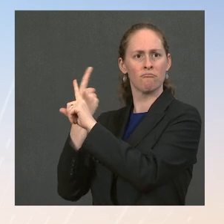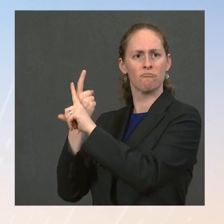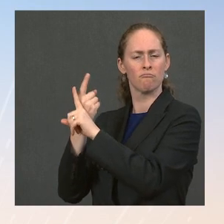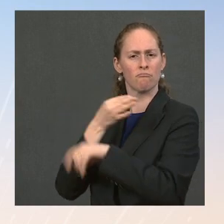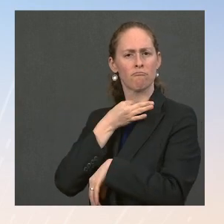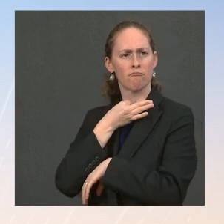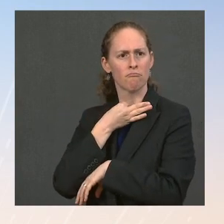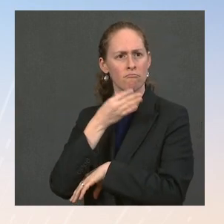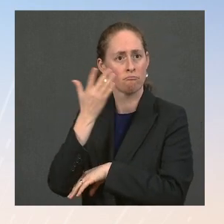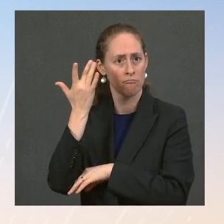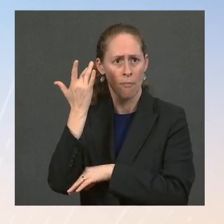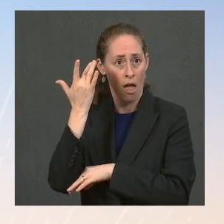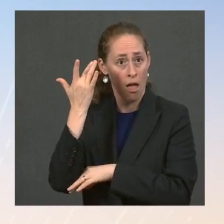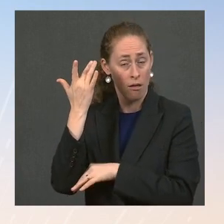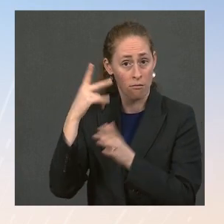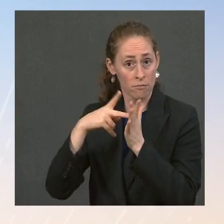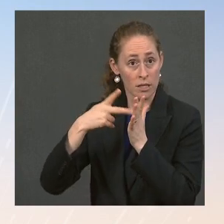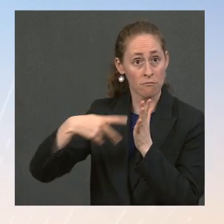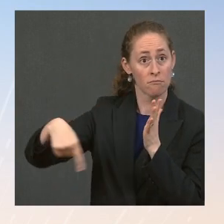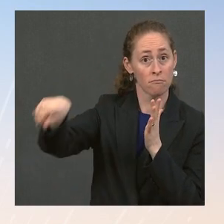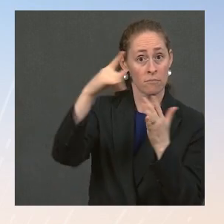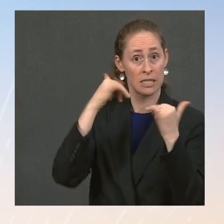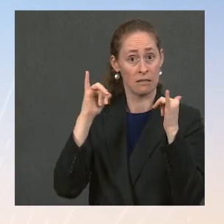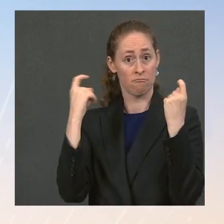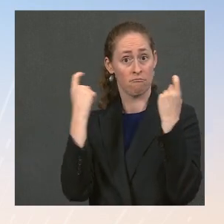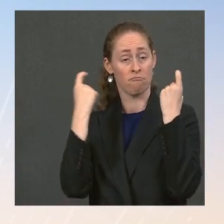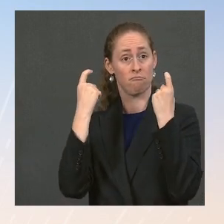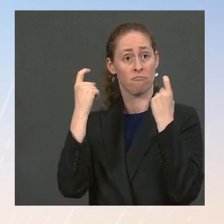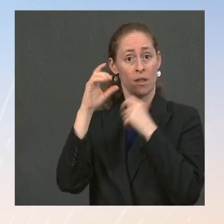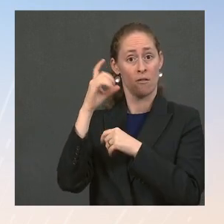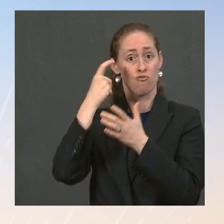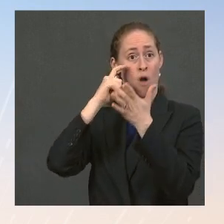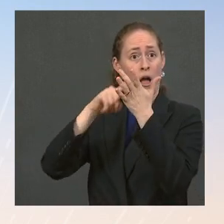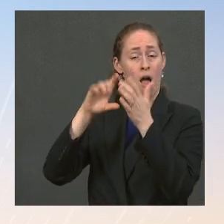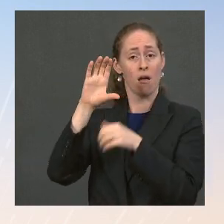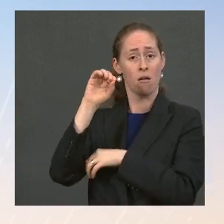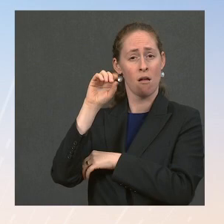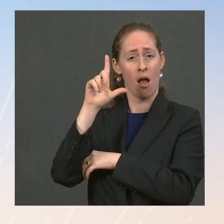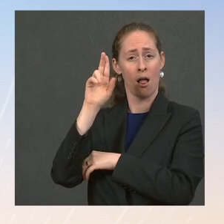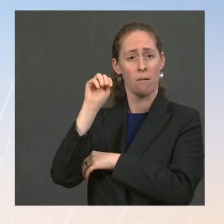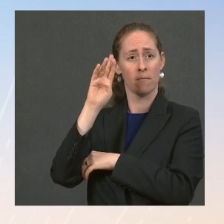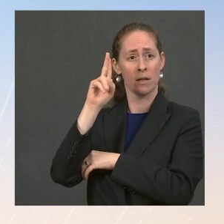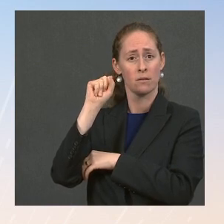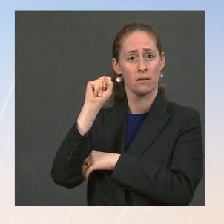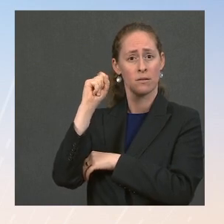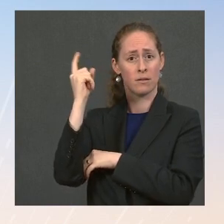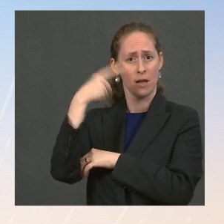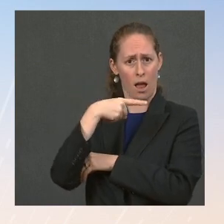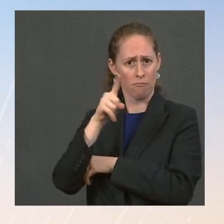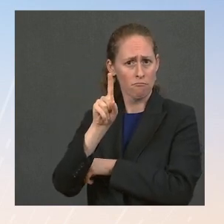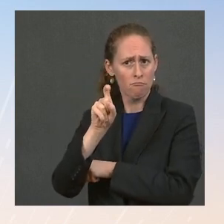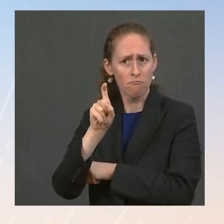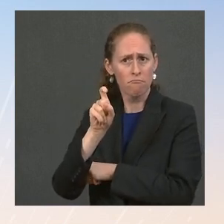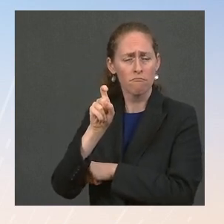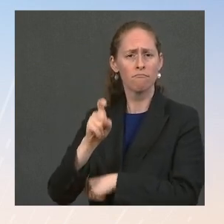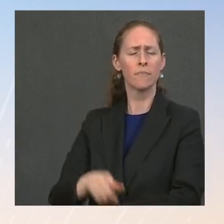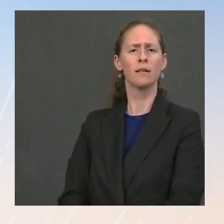And has there been any talk or discussion of -- as many cities and, I think, a few states have shifted from Columbus Day